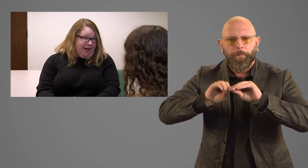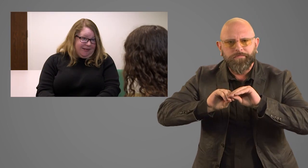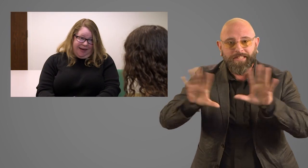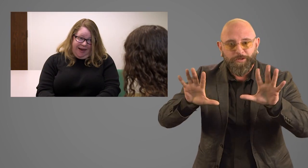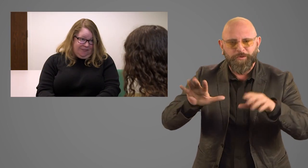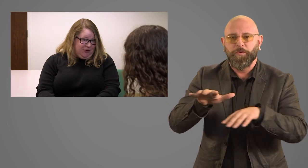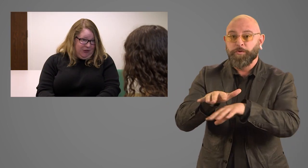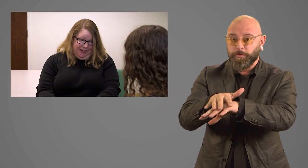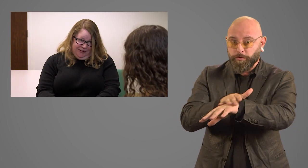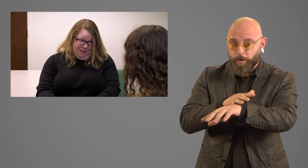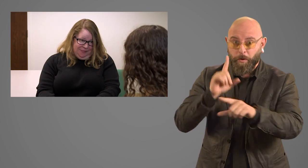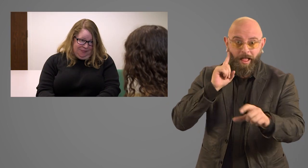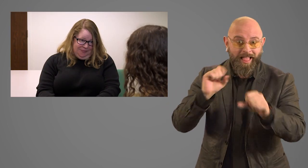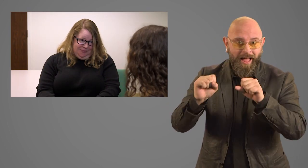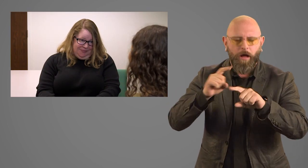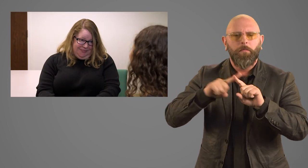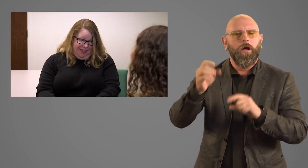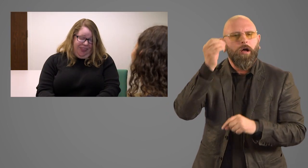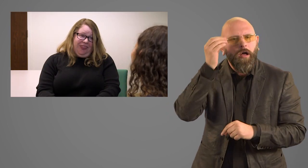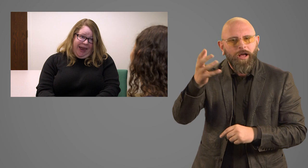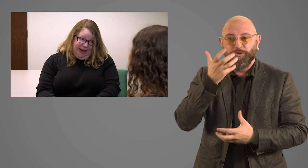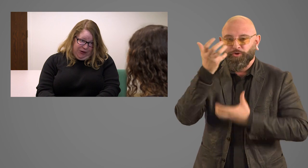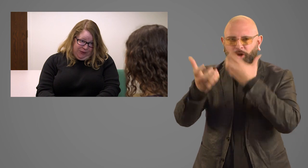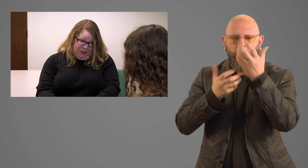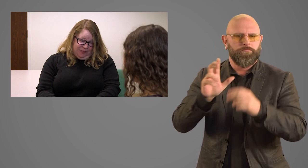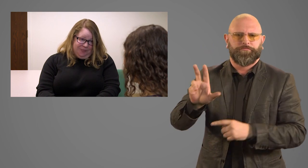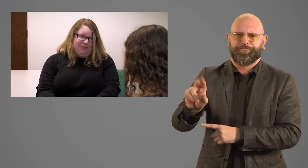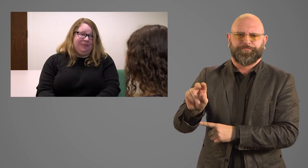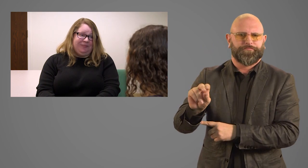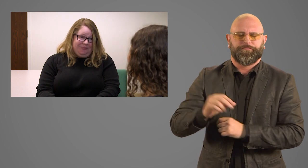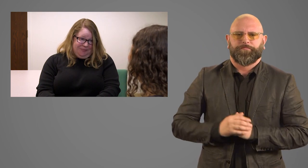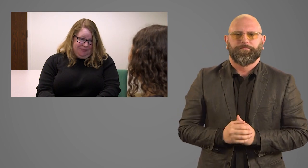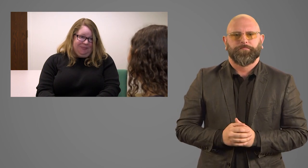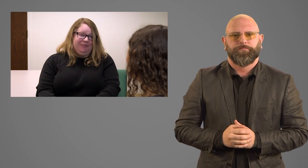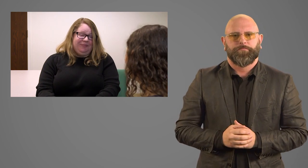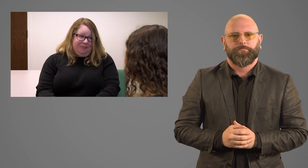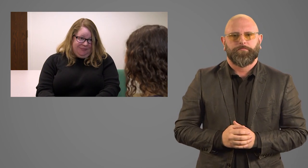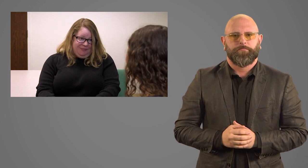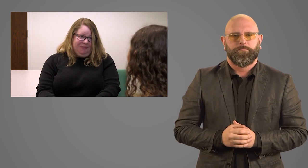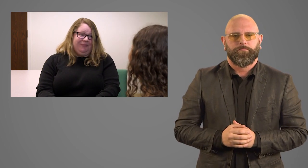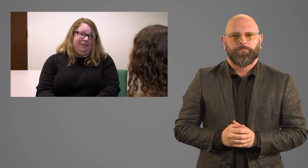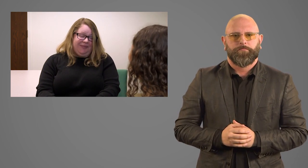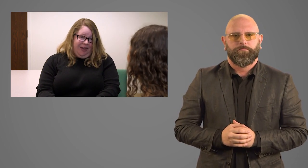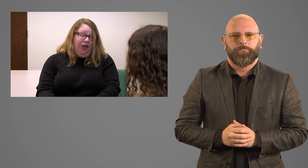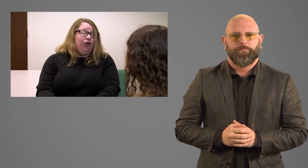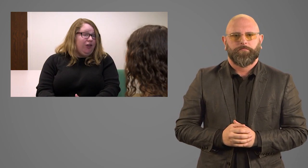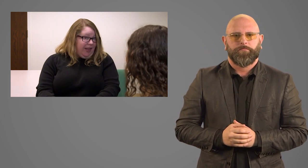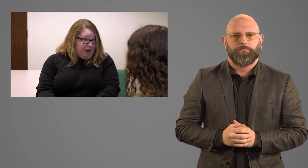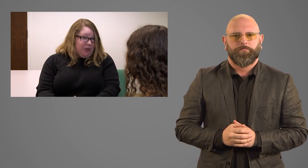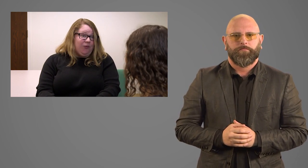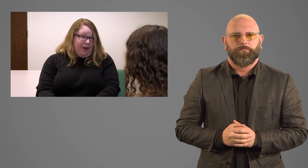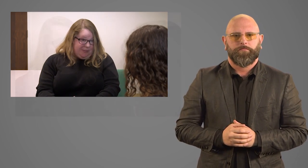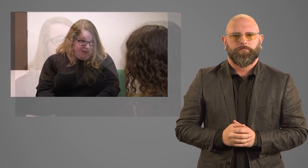Speak clearly, slowly, and loudly but don't shout.